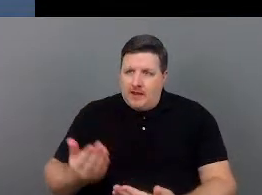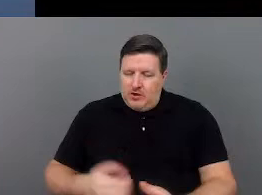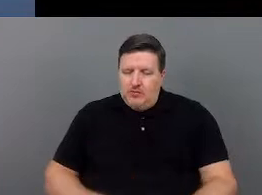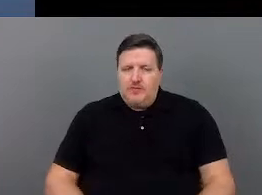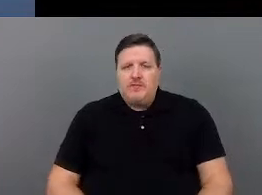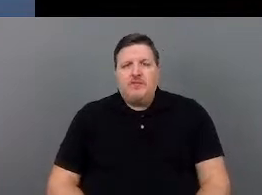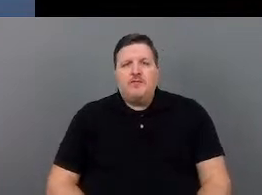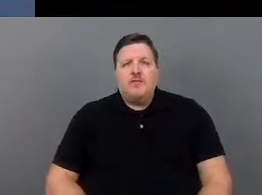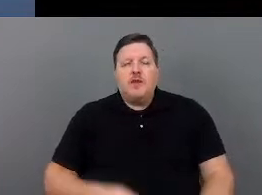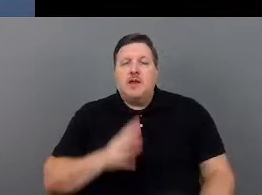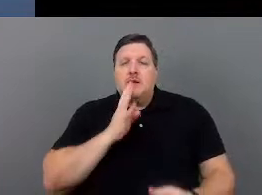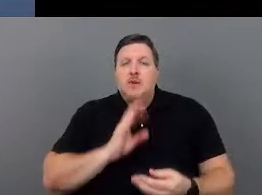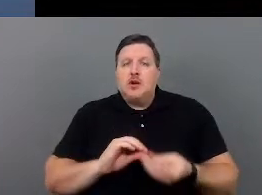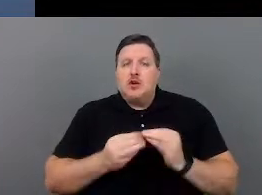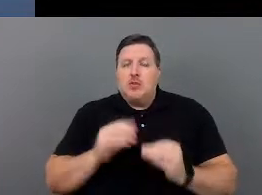. ≫ HELLO.